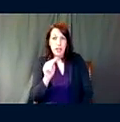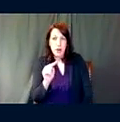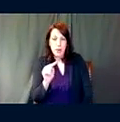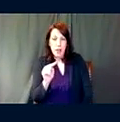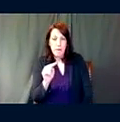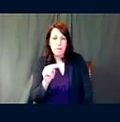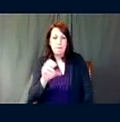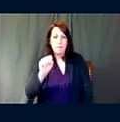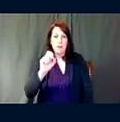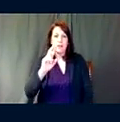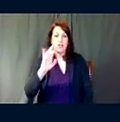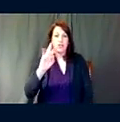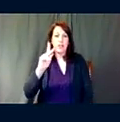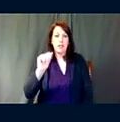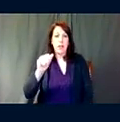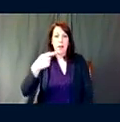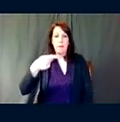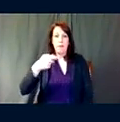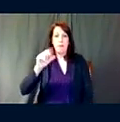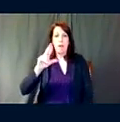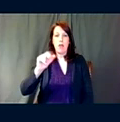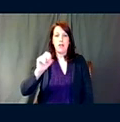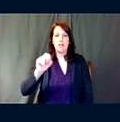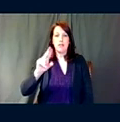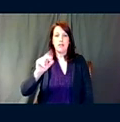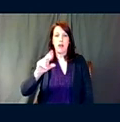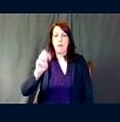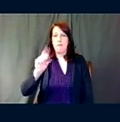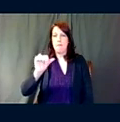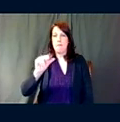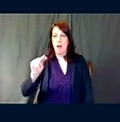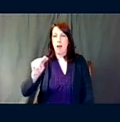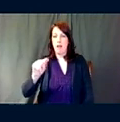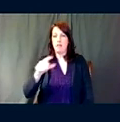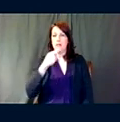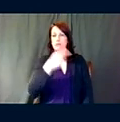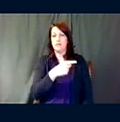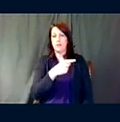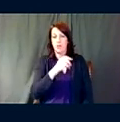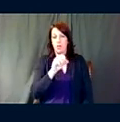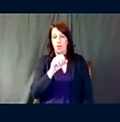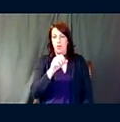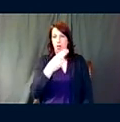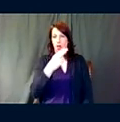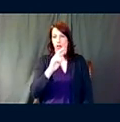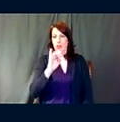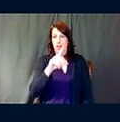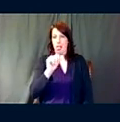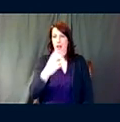AND COMING IN JANUARY SARIKA PARASURAMAN CURRENTLY AT HRSA,